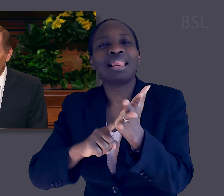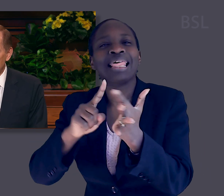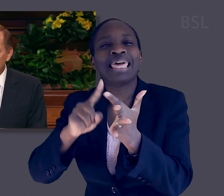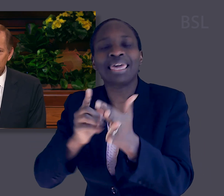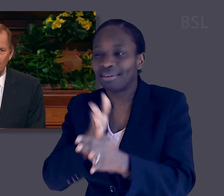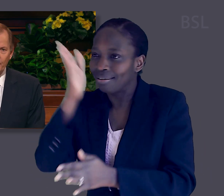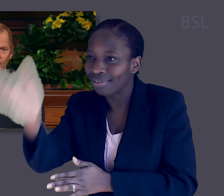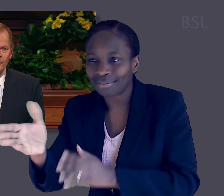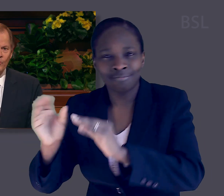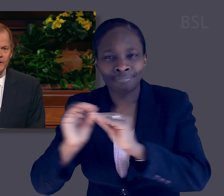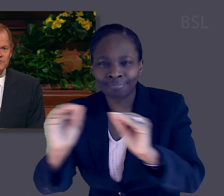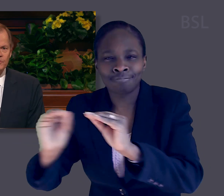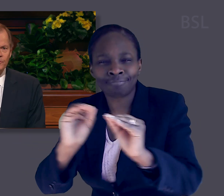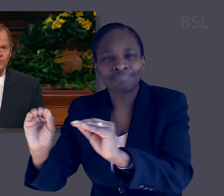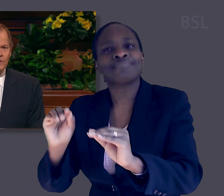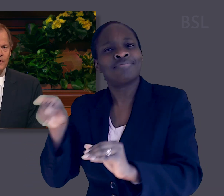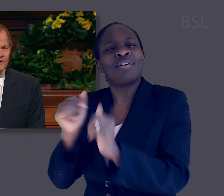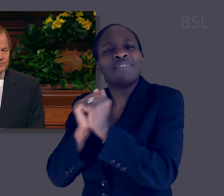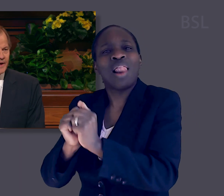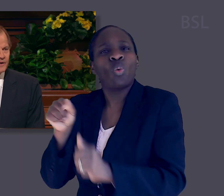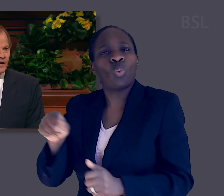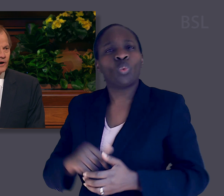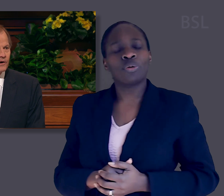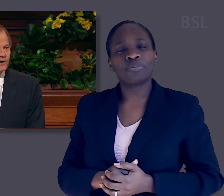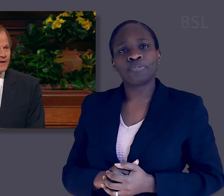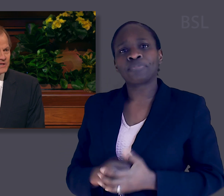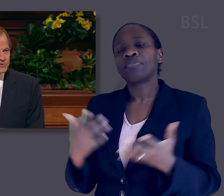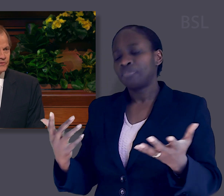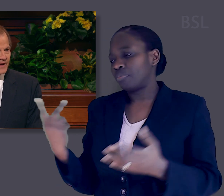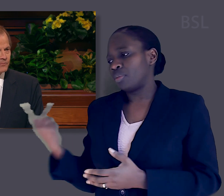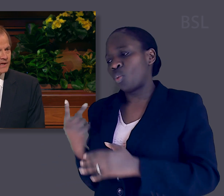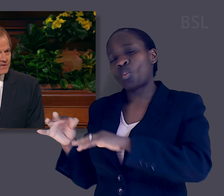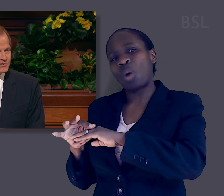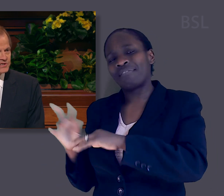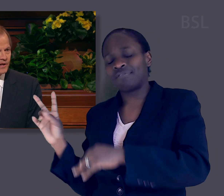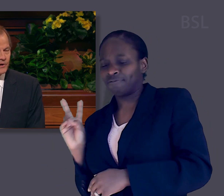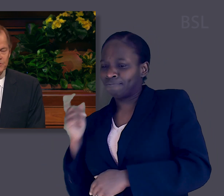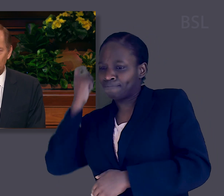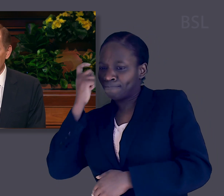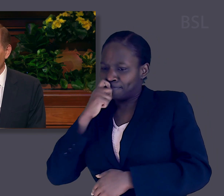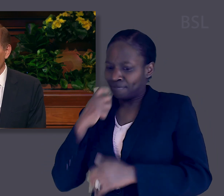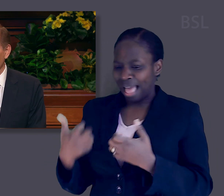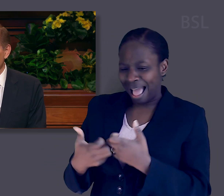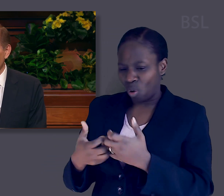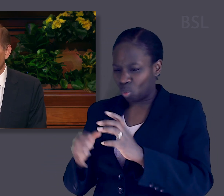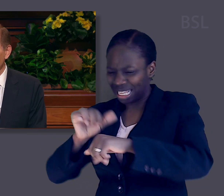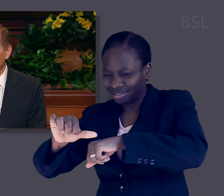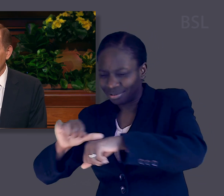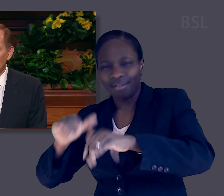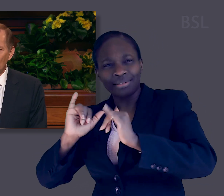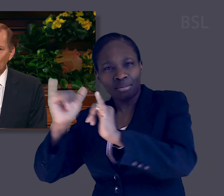As Lesa and I pondered ways to expand our family Easter celebration to be more Christ-centered,